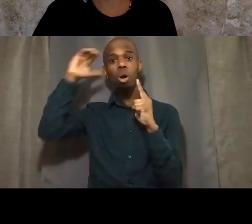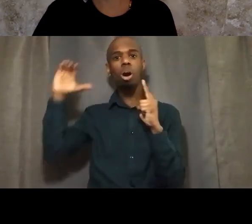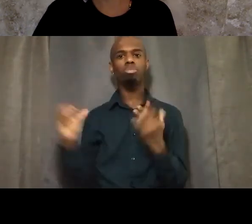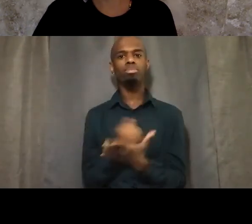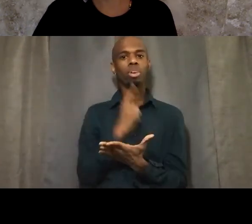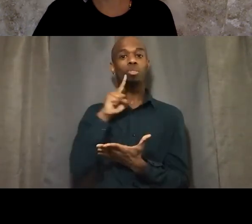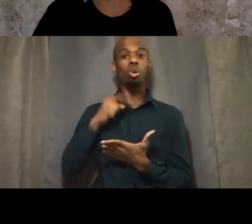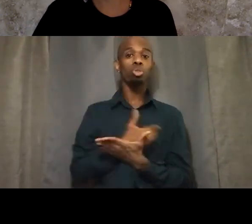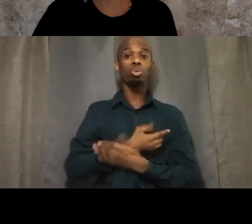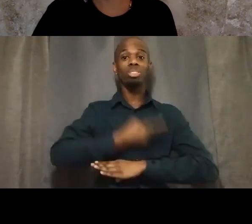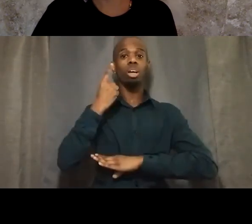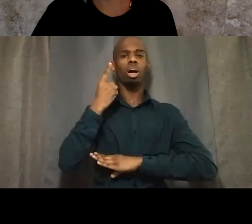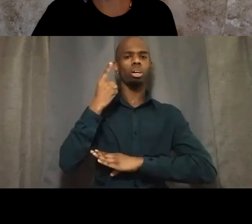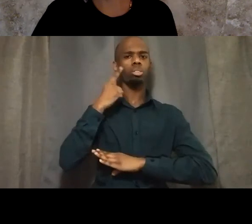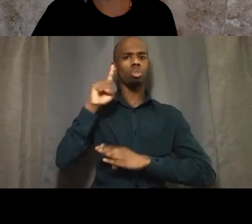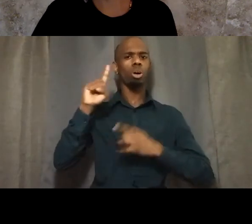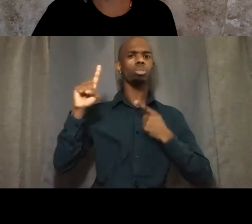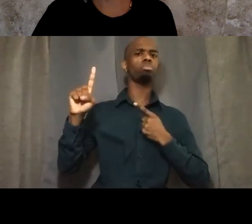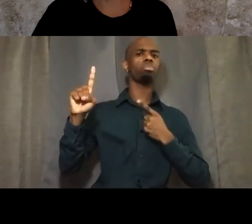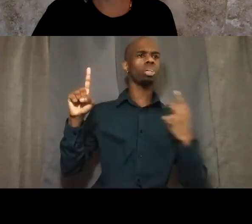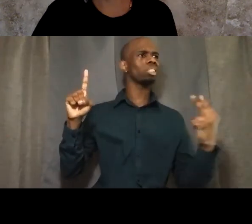For the right to live, for black joy,